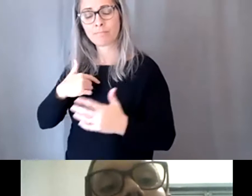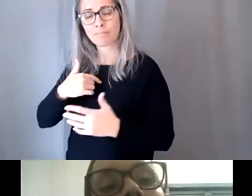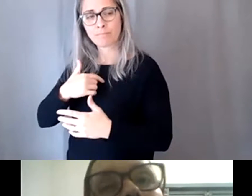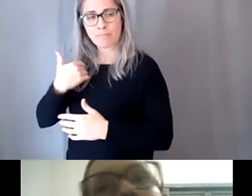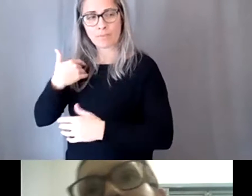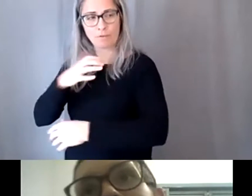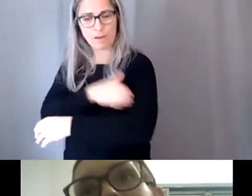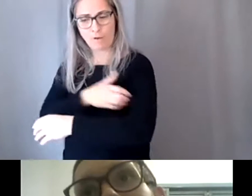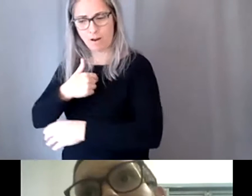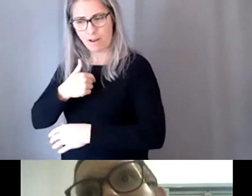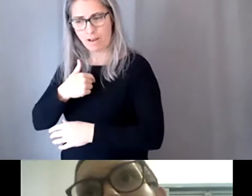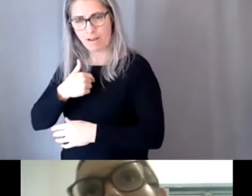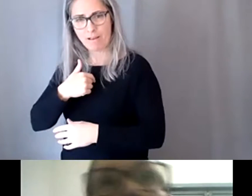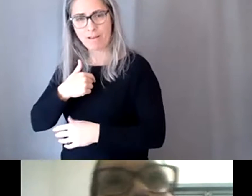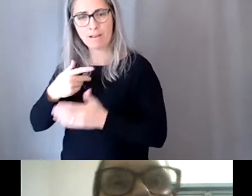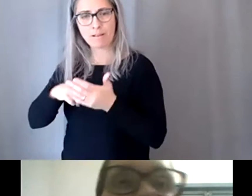different ways of